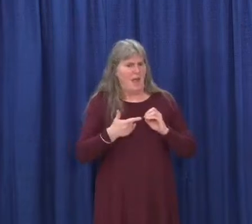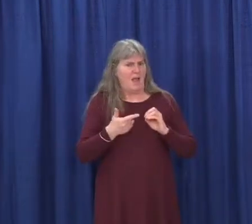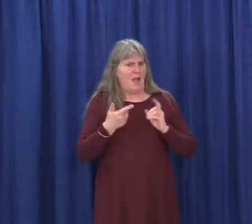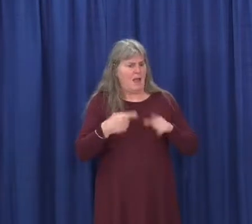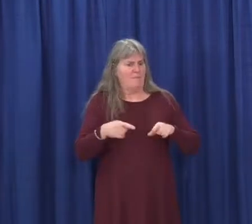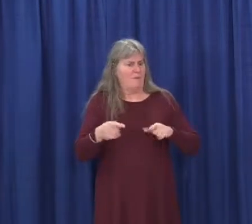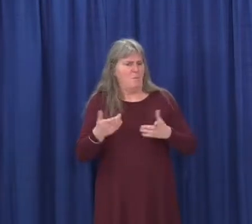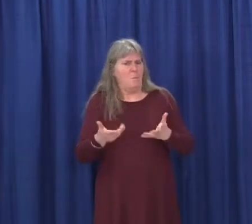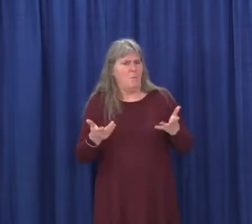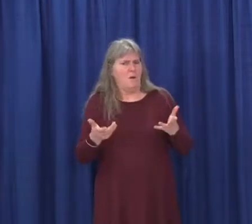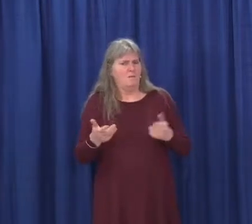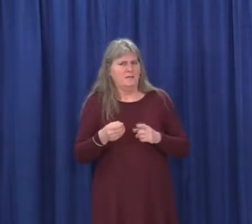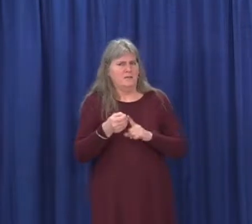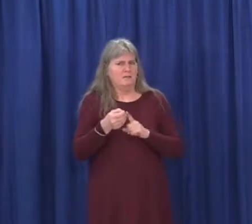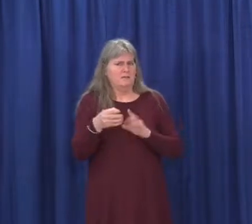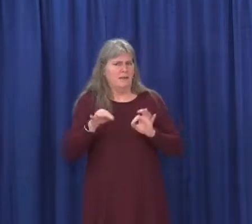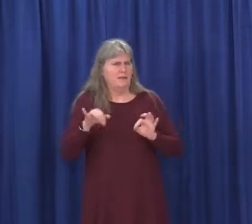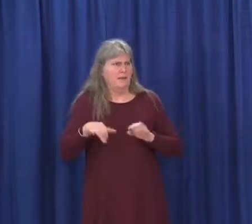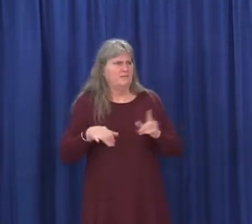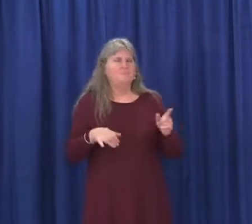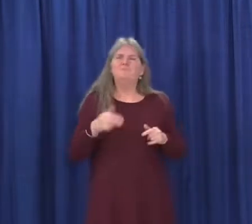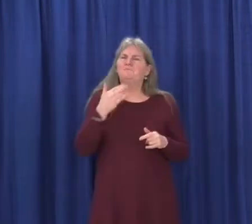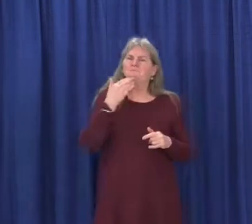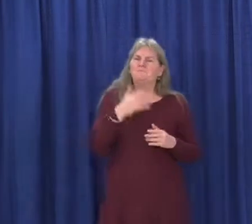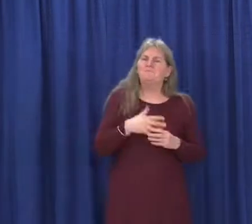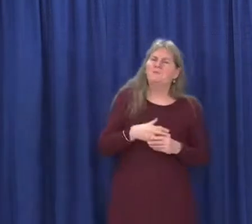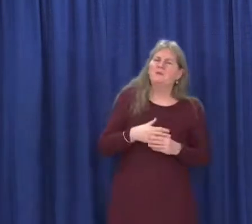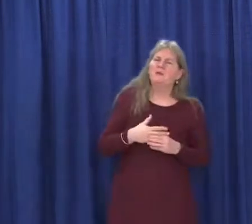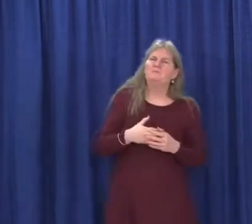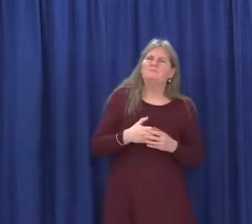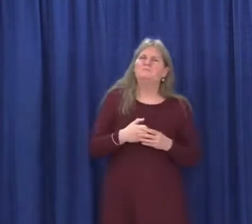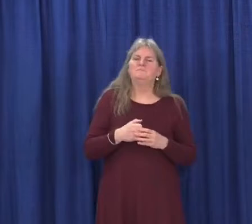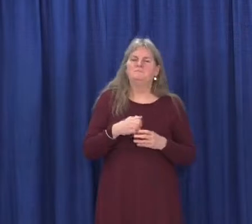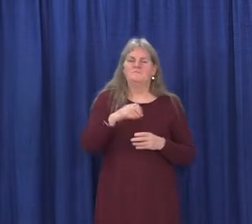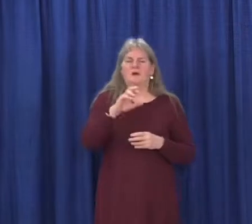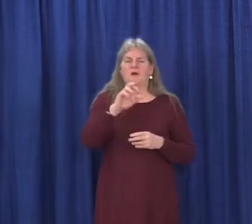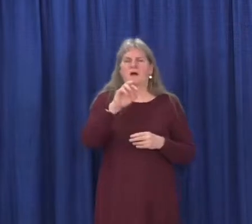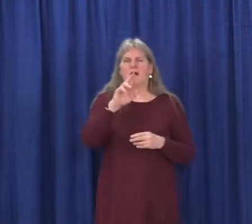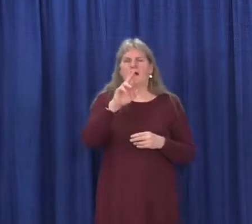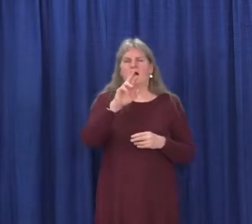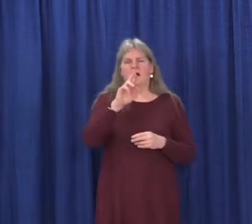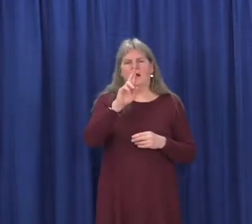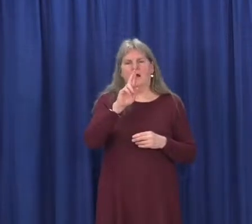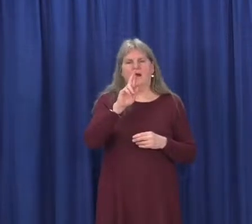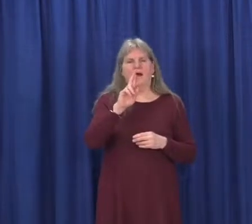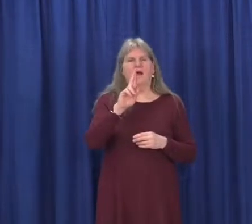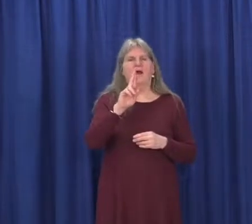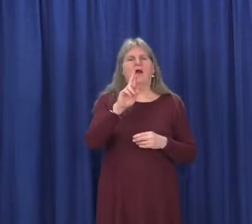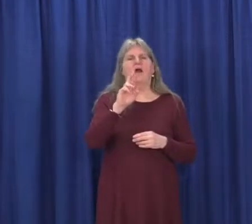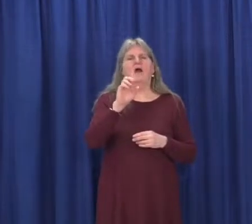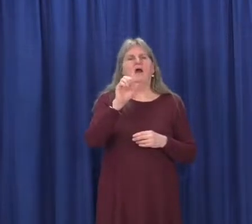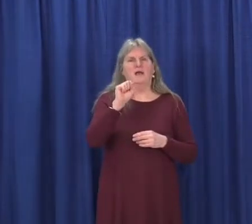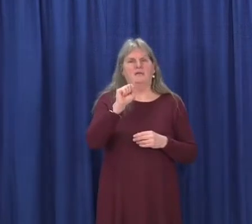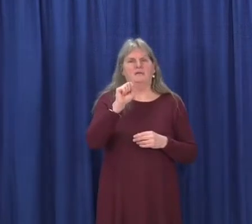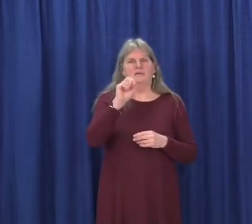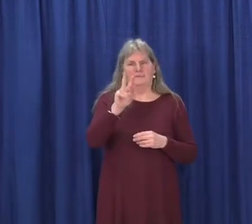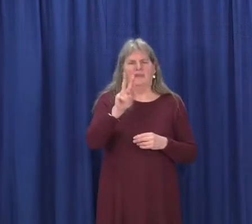Thank you. Yes, thanks, Chris. So, RSV is a viral respiratory illness, otherwise known as